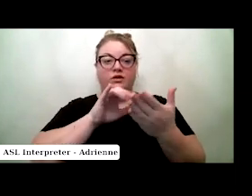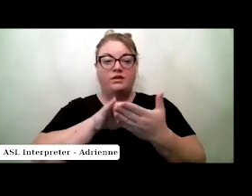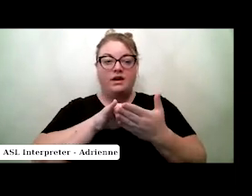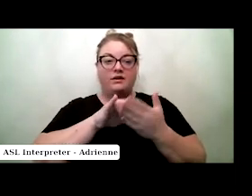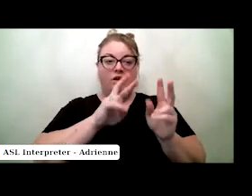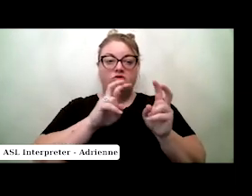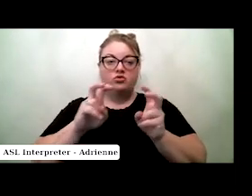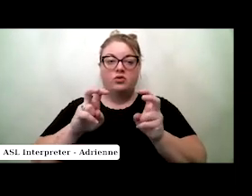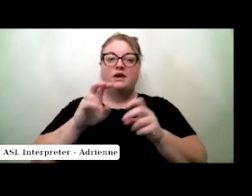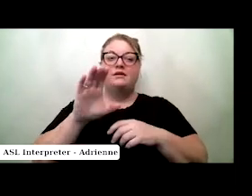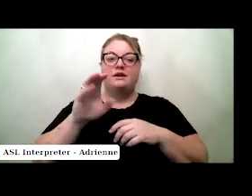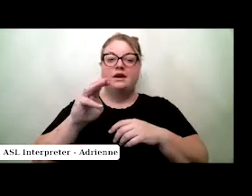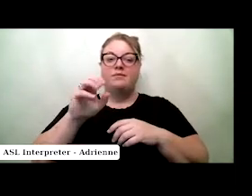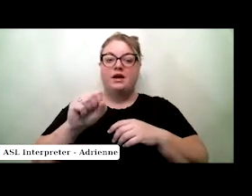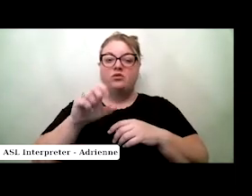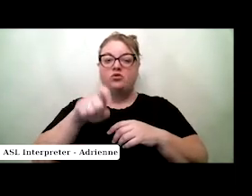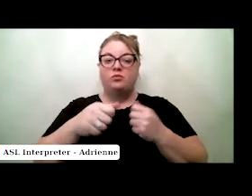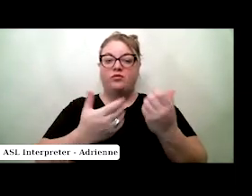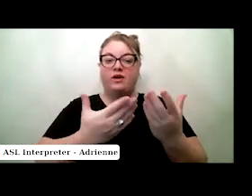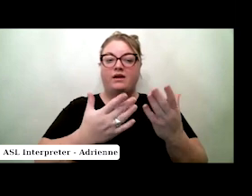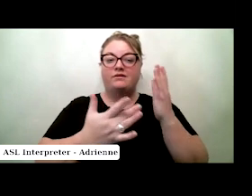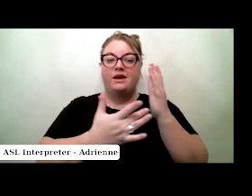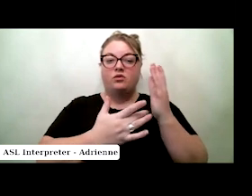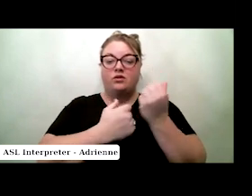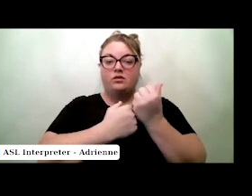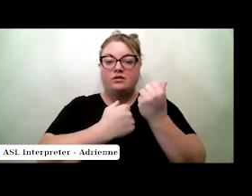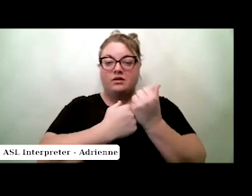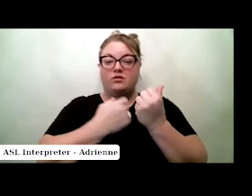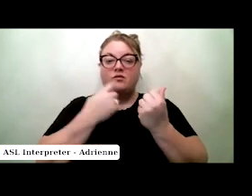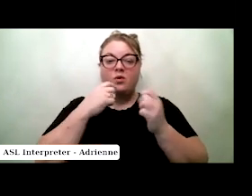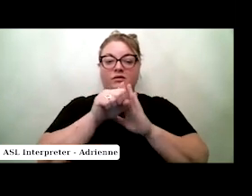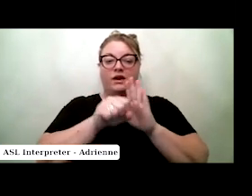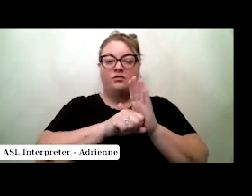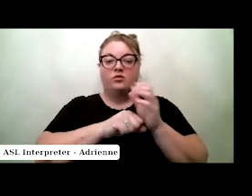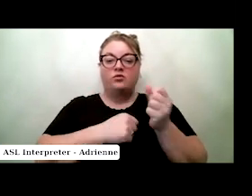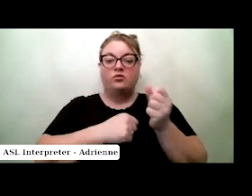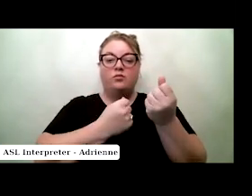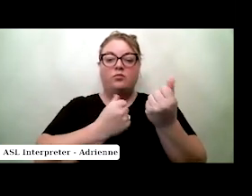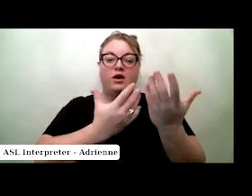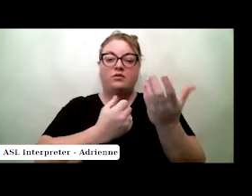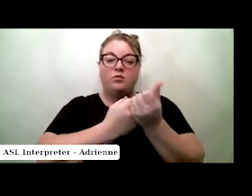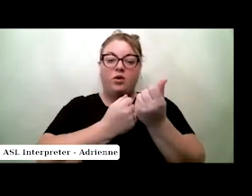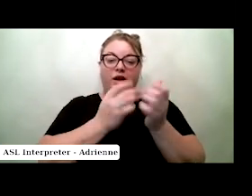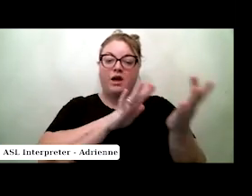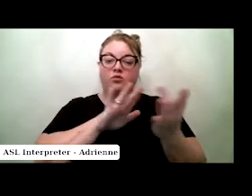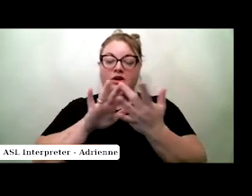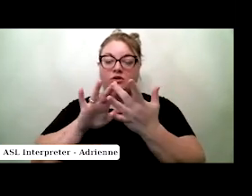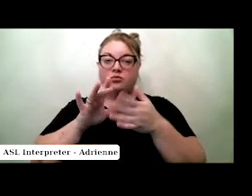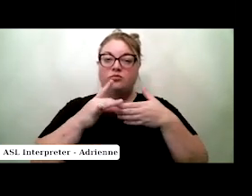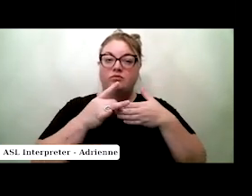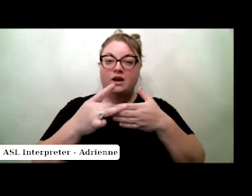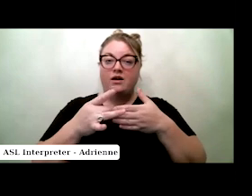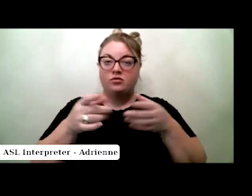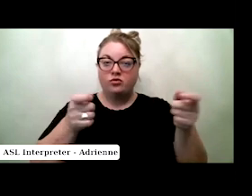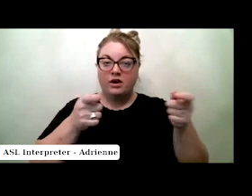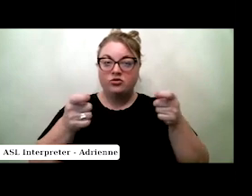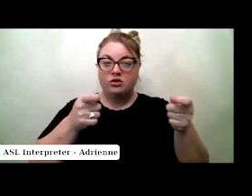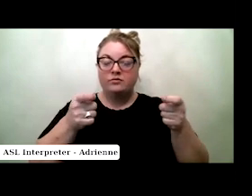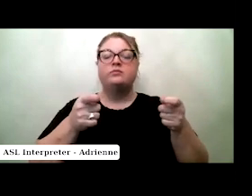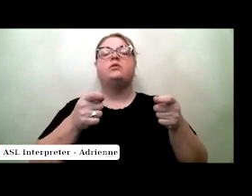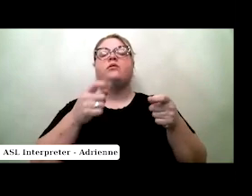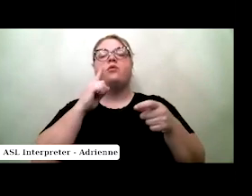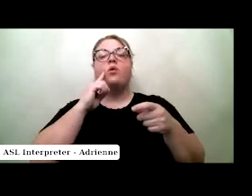Cms should provide technical assistance to States to support outreach with regard to self direction, with a focus on expanding reach, to to underserve communities.